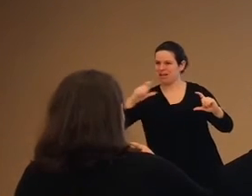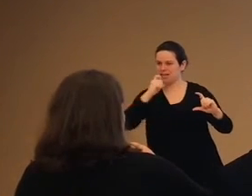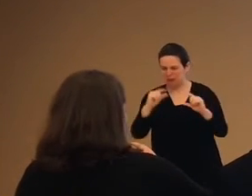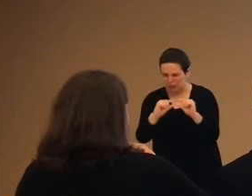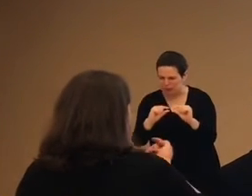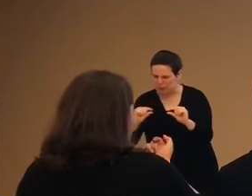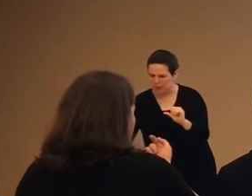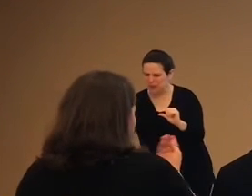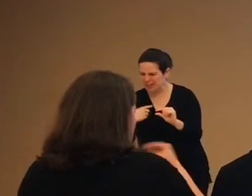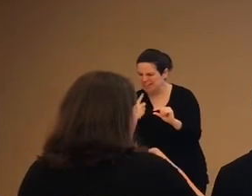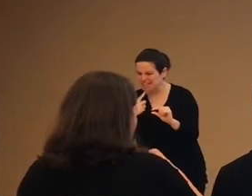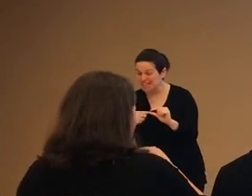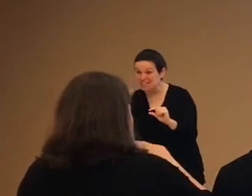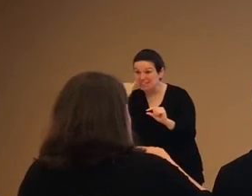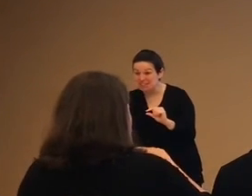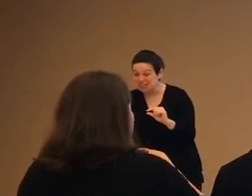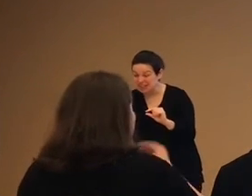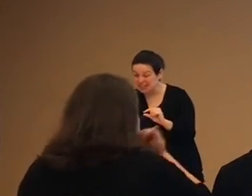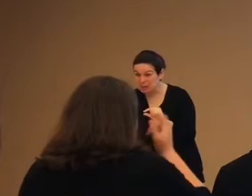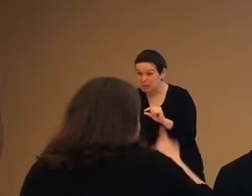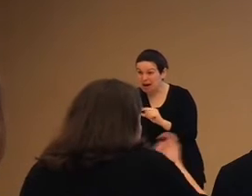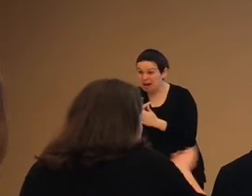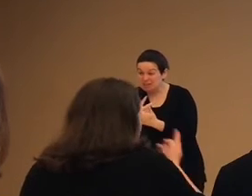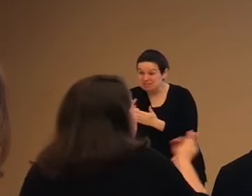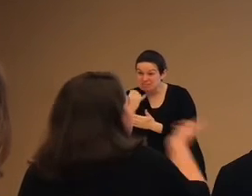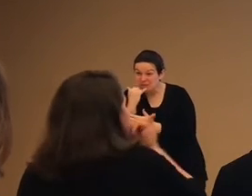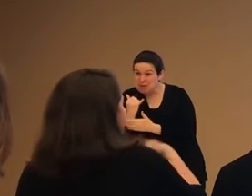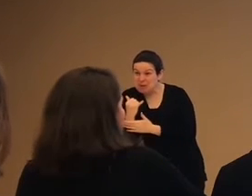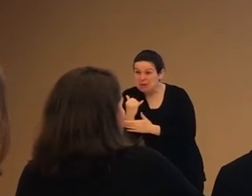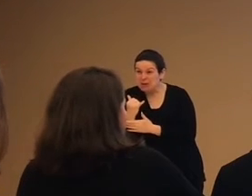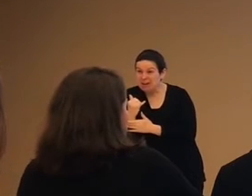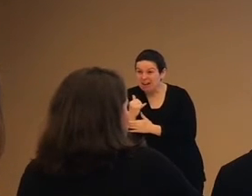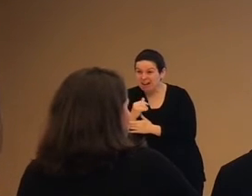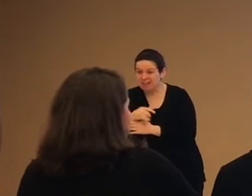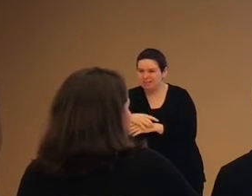That says if you need somebody just give us a call and maybe Whittle that down to one week